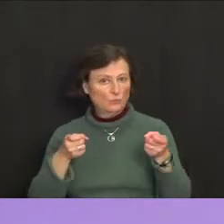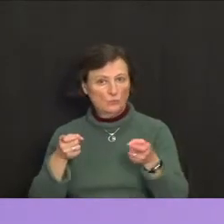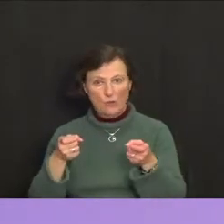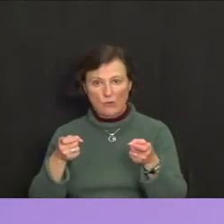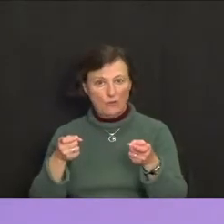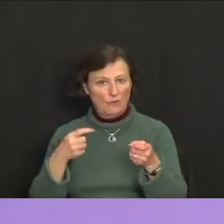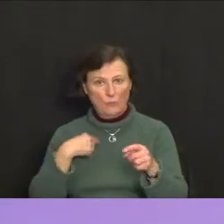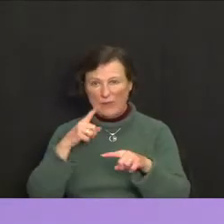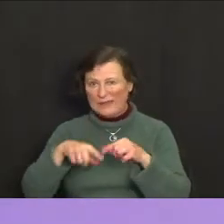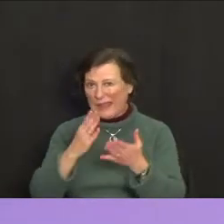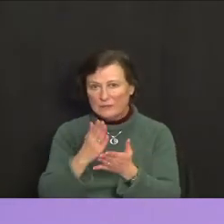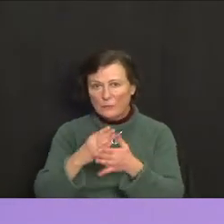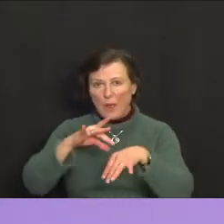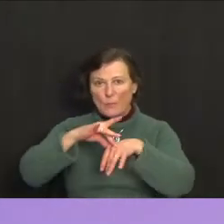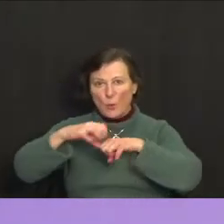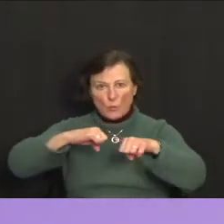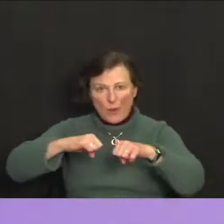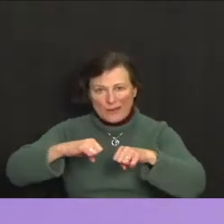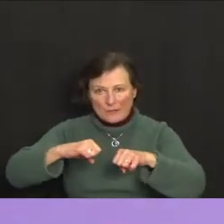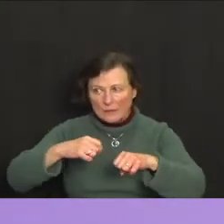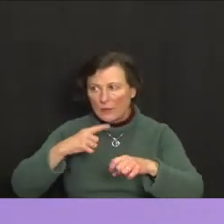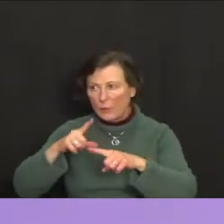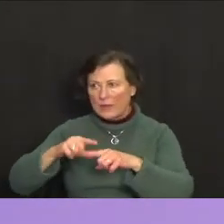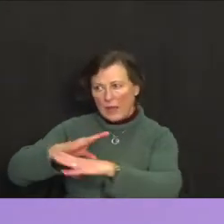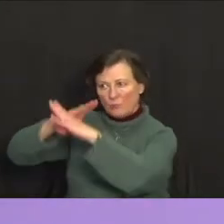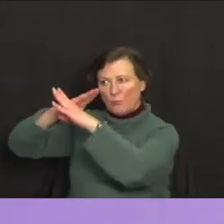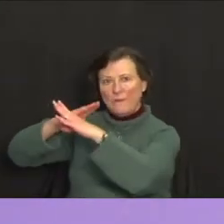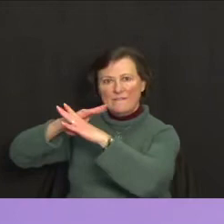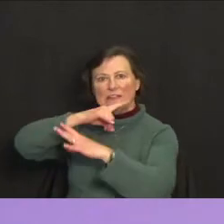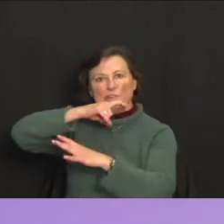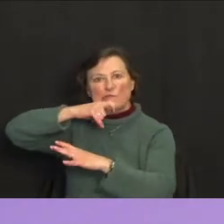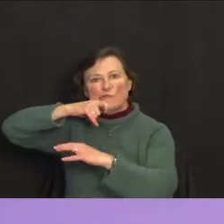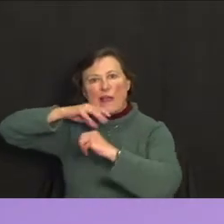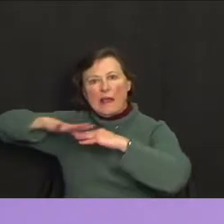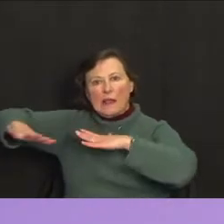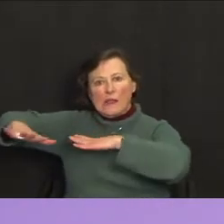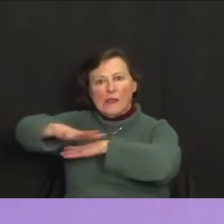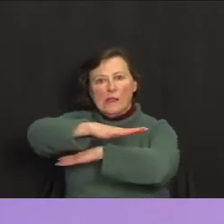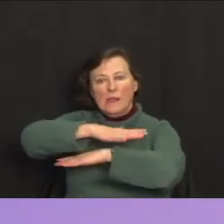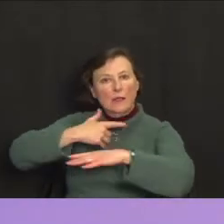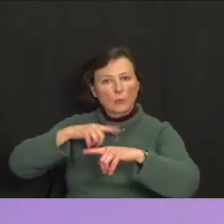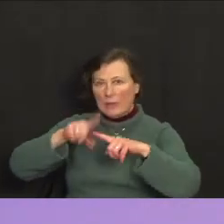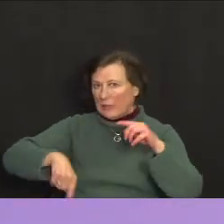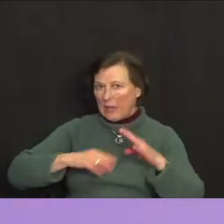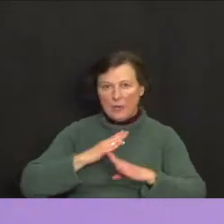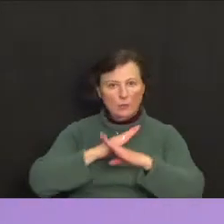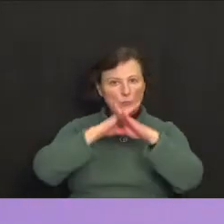earthquakes, We cannot prevent droughts, and we cannot prevent all conflict.